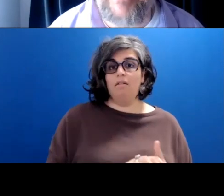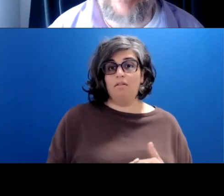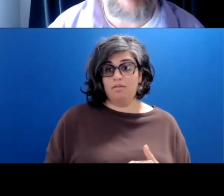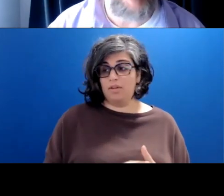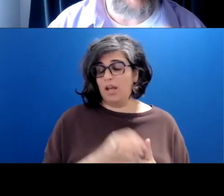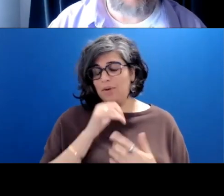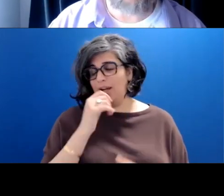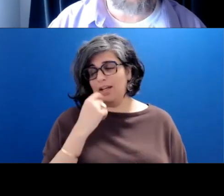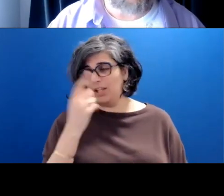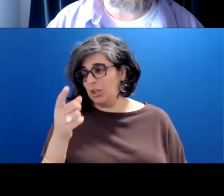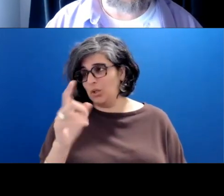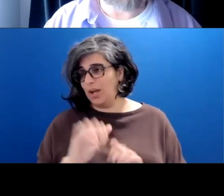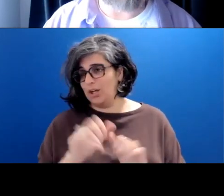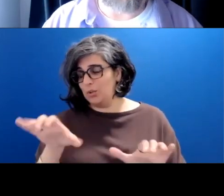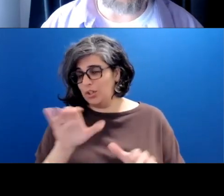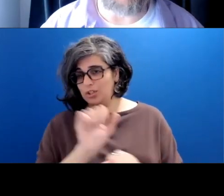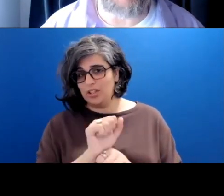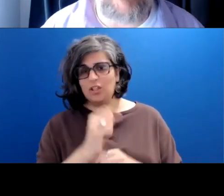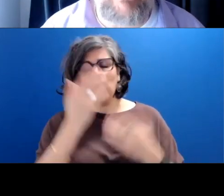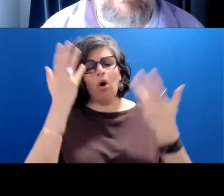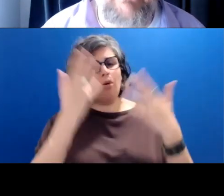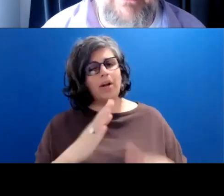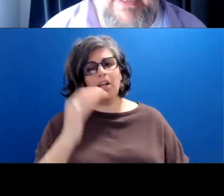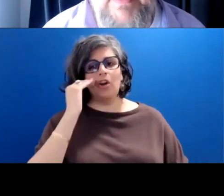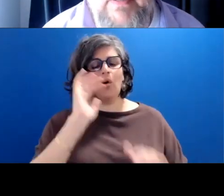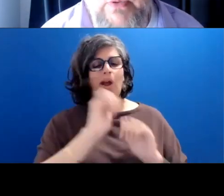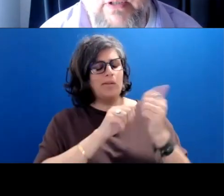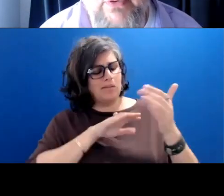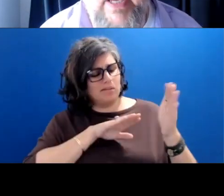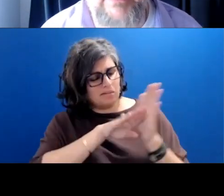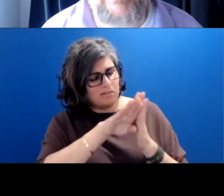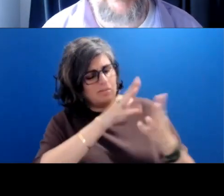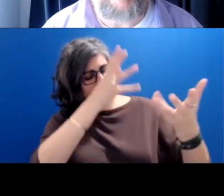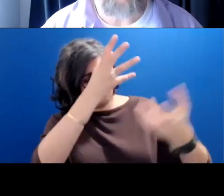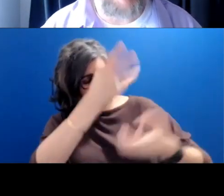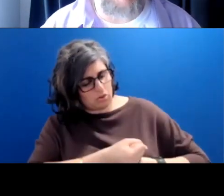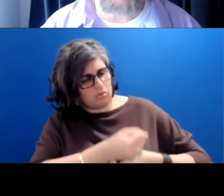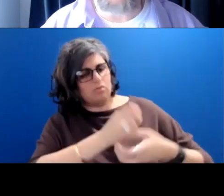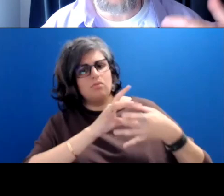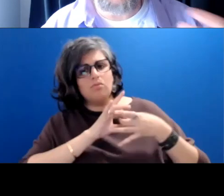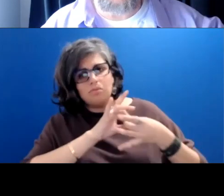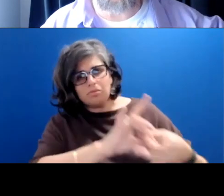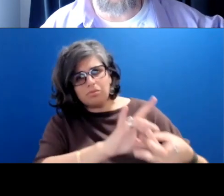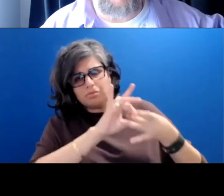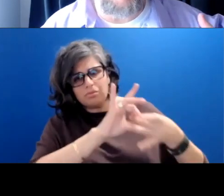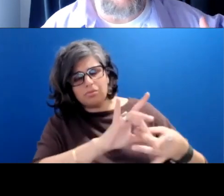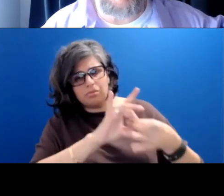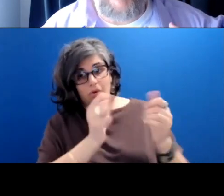because you all know how to build strong relationships with your clients. And this is just another one of those things